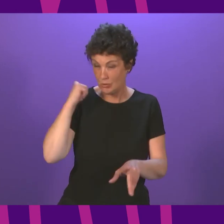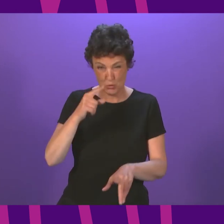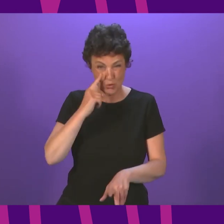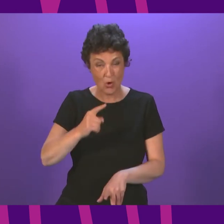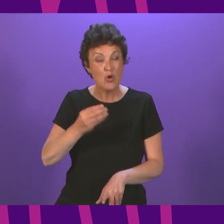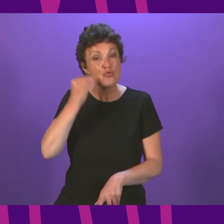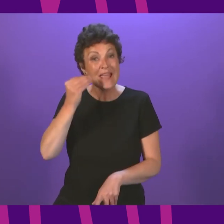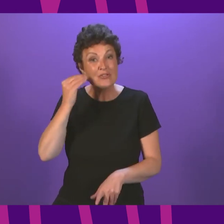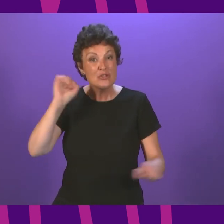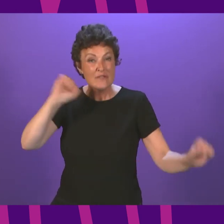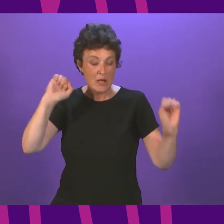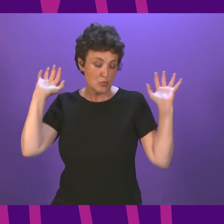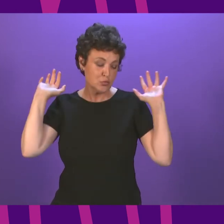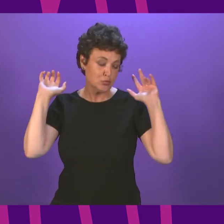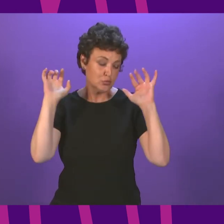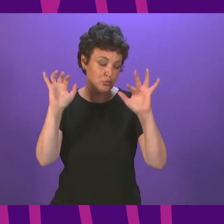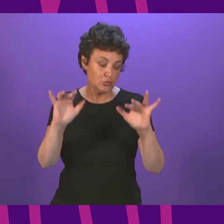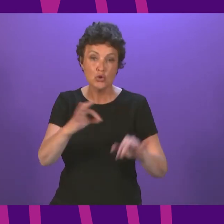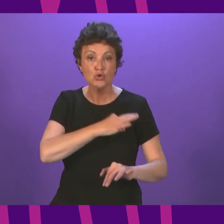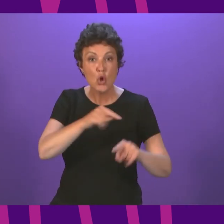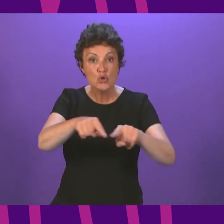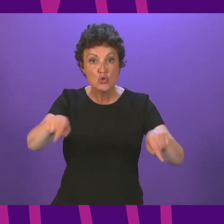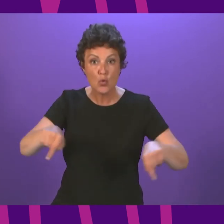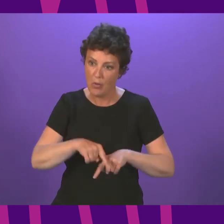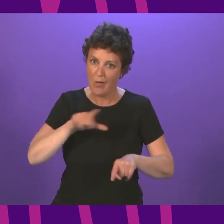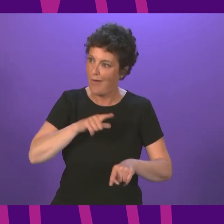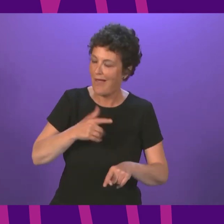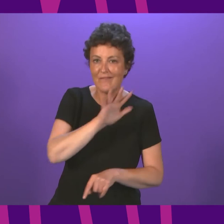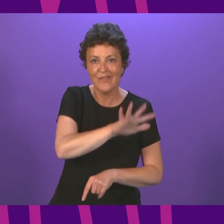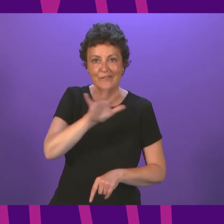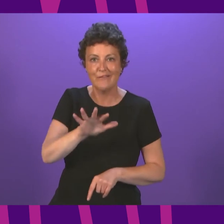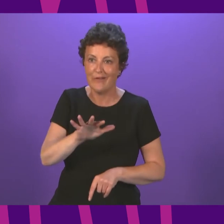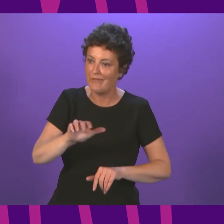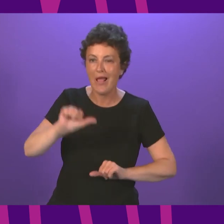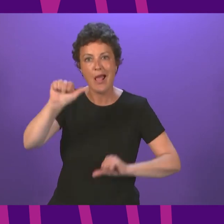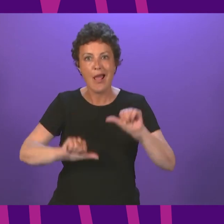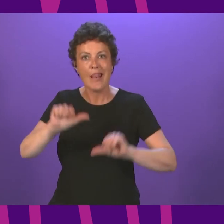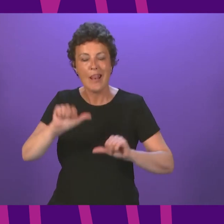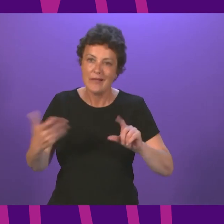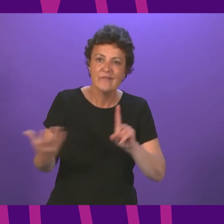that is among younger men. Some have noted that that causal effect might be because of